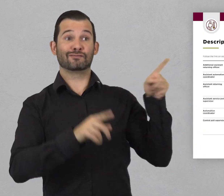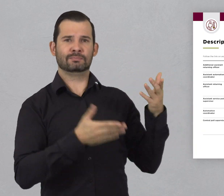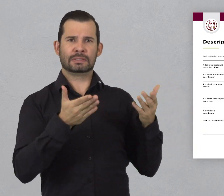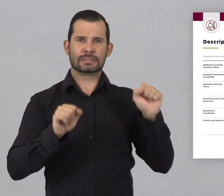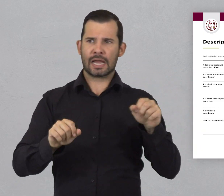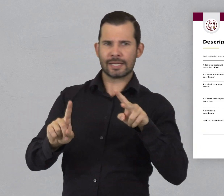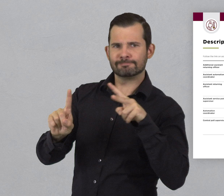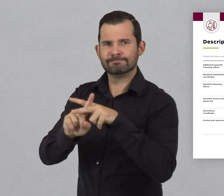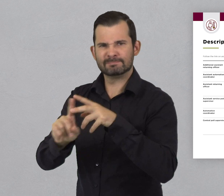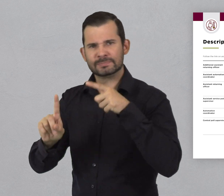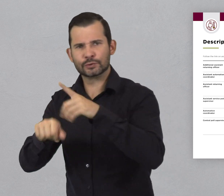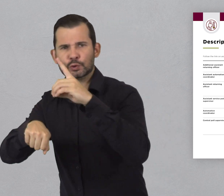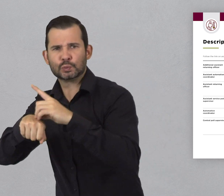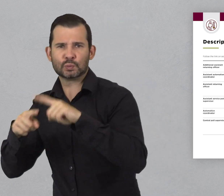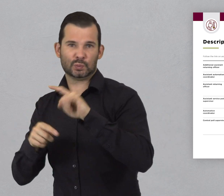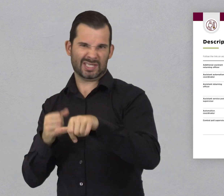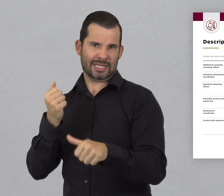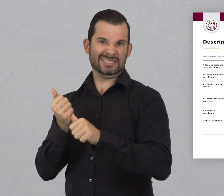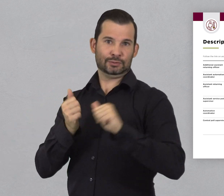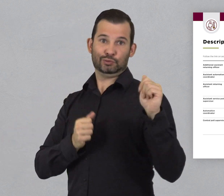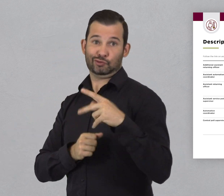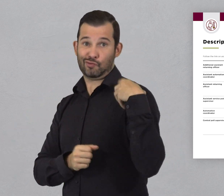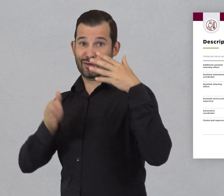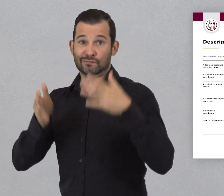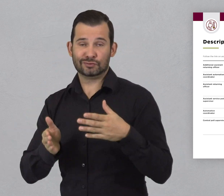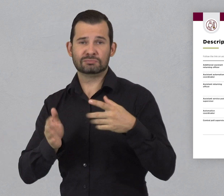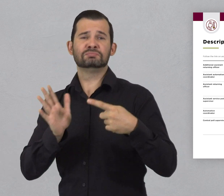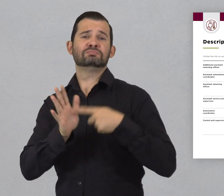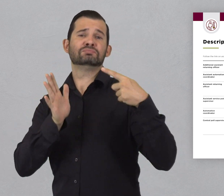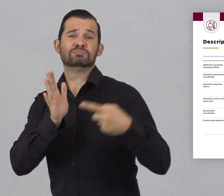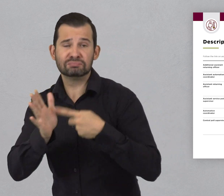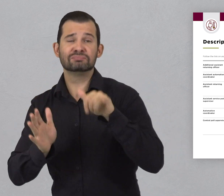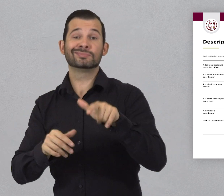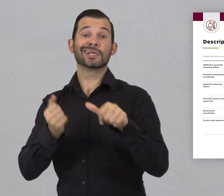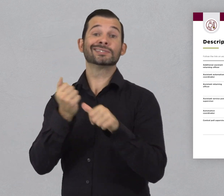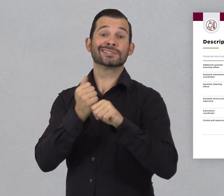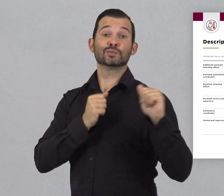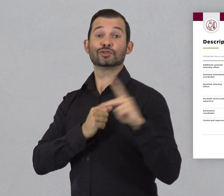specific duties to the assistant returning officer. At times, the assistant returning